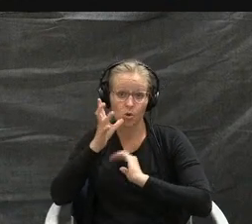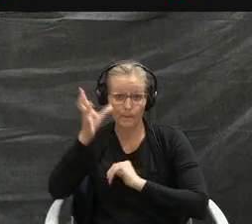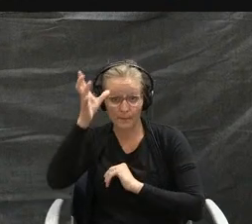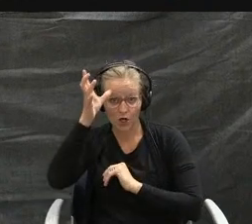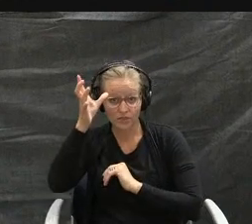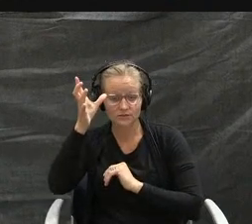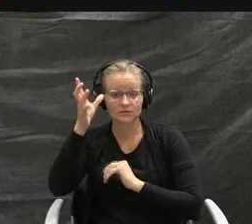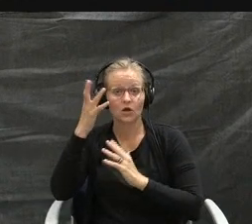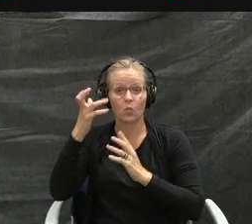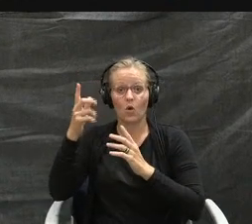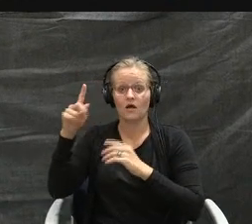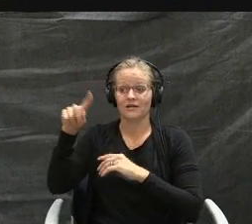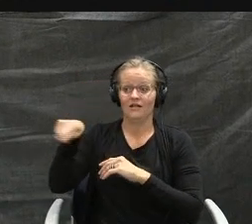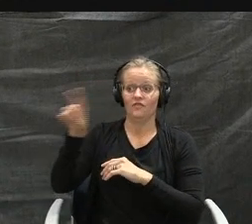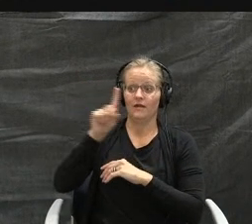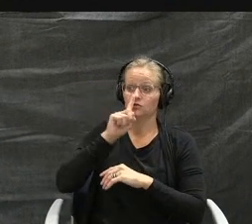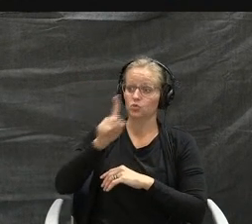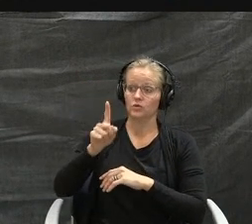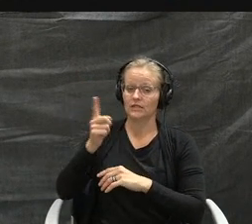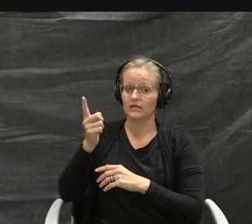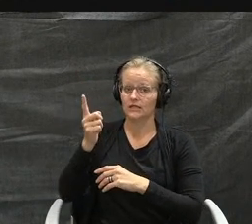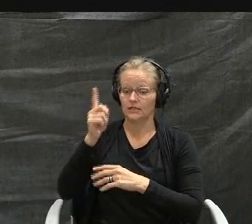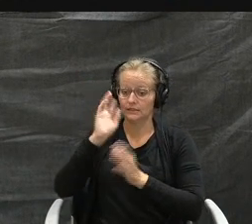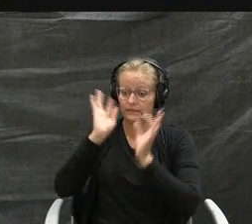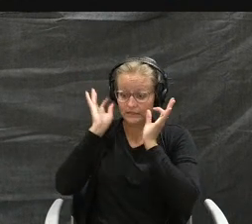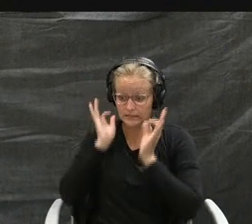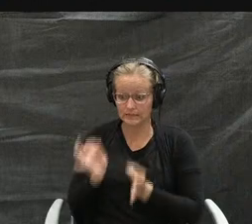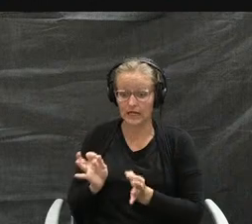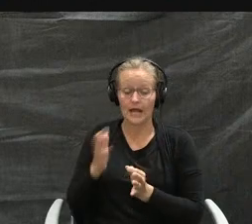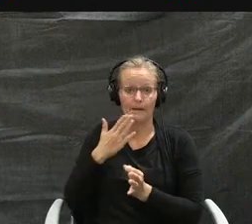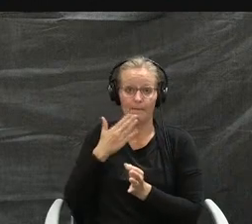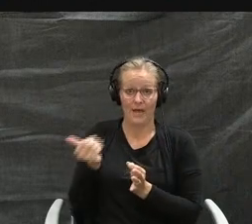want to send their child to school versus have their child